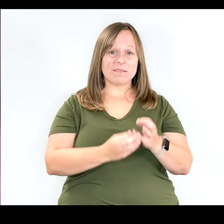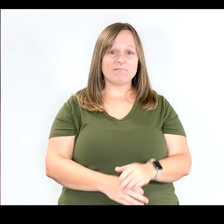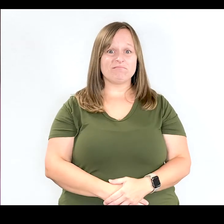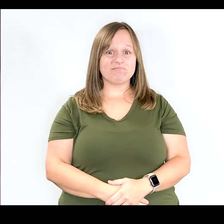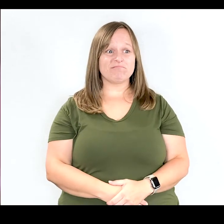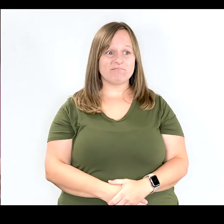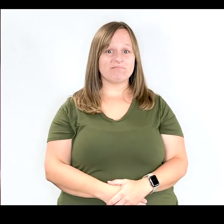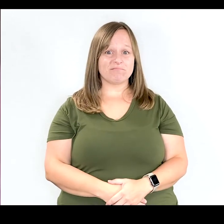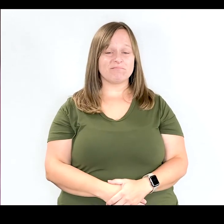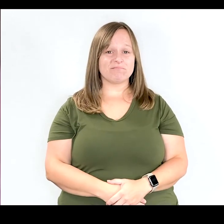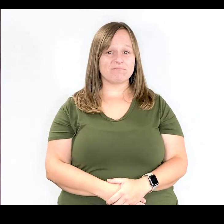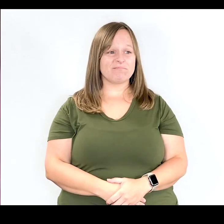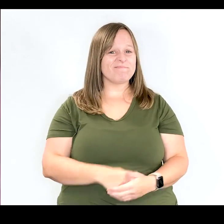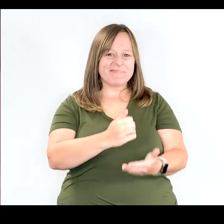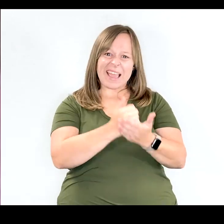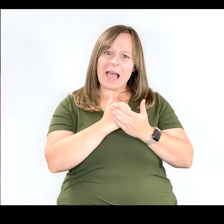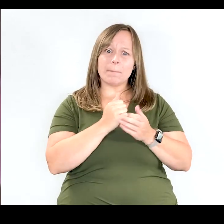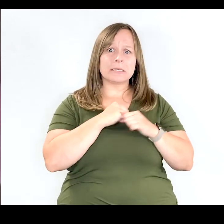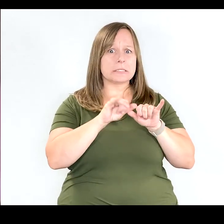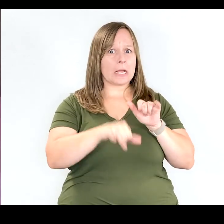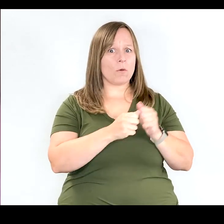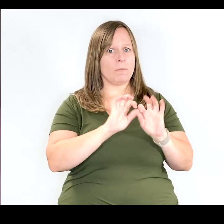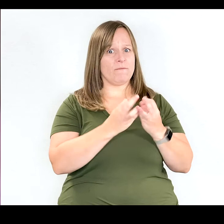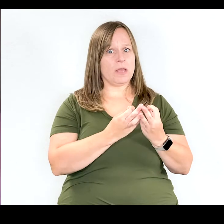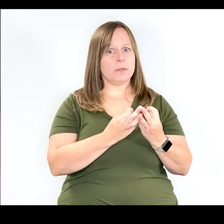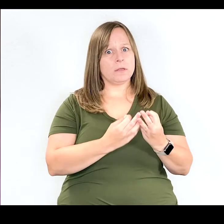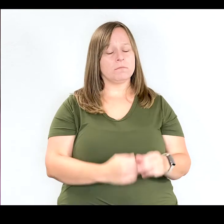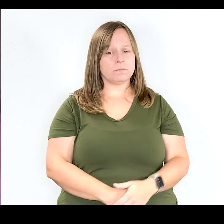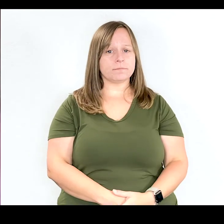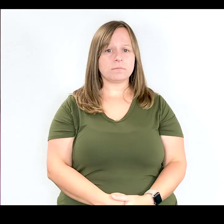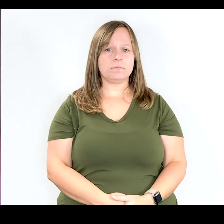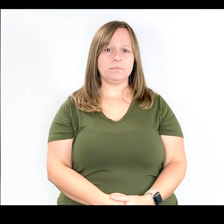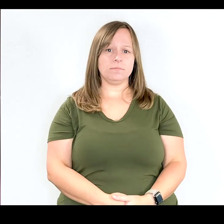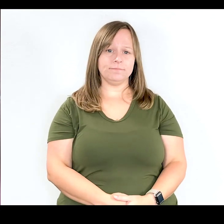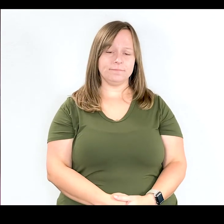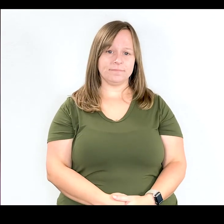I feel well with my family. [SPEAKING IN HAITIAN CREOLE] Help me stay with my family.